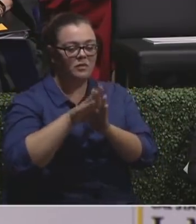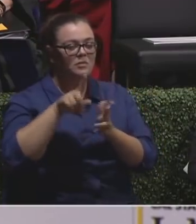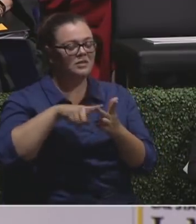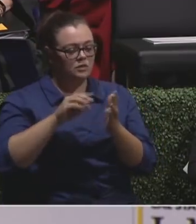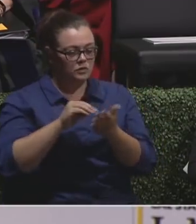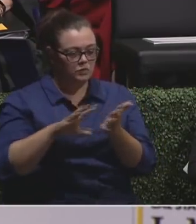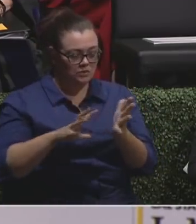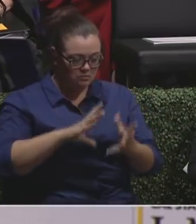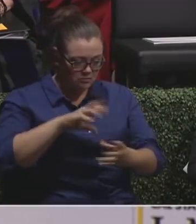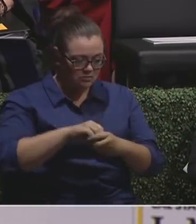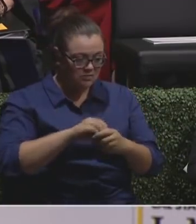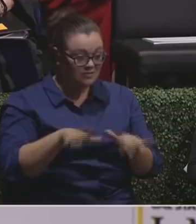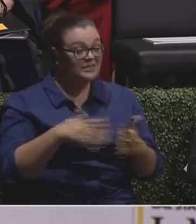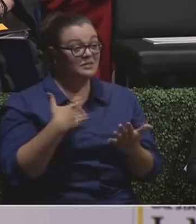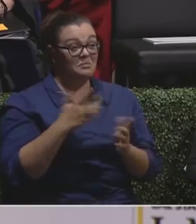IN PARTNERSHIP WITH FACULTY. WE PARTNERED AND PROFESSIONAL